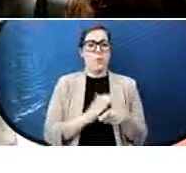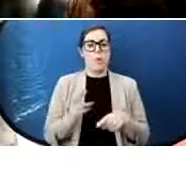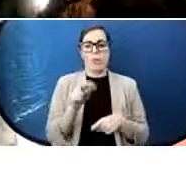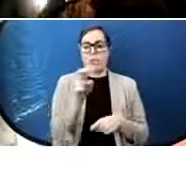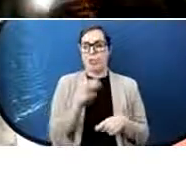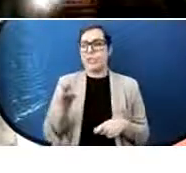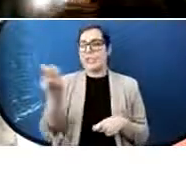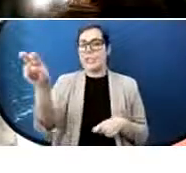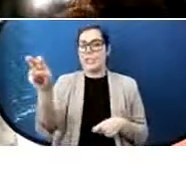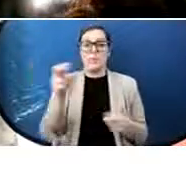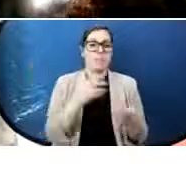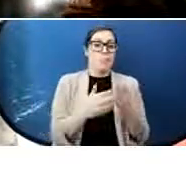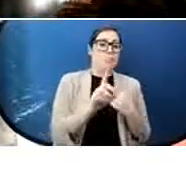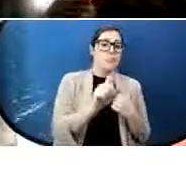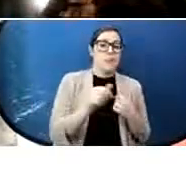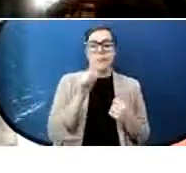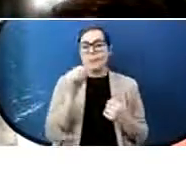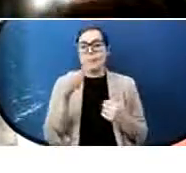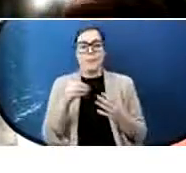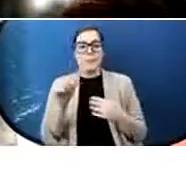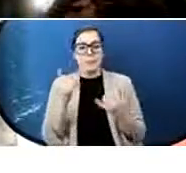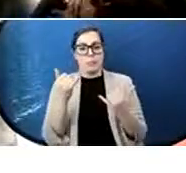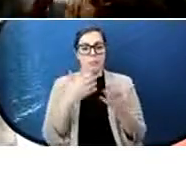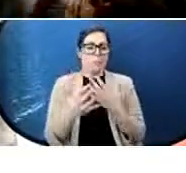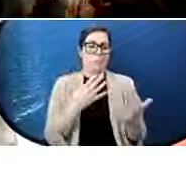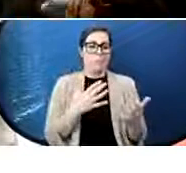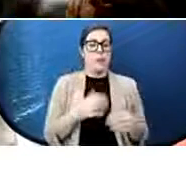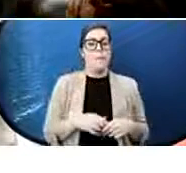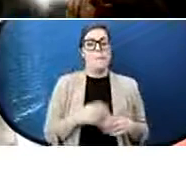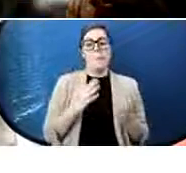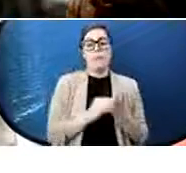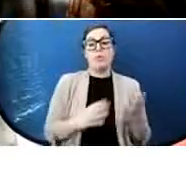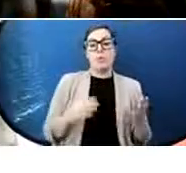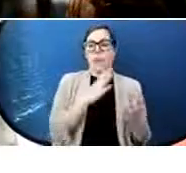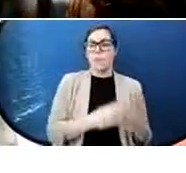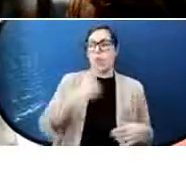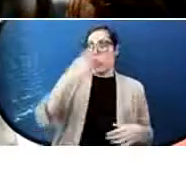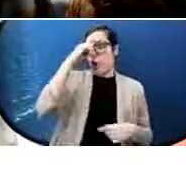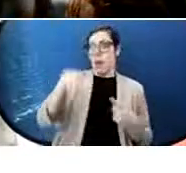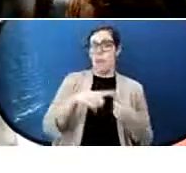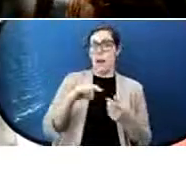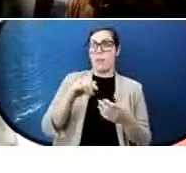too, where, from where they haven't really thought about studying abroad to next when they talk to a